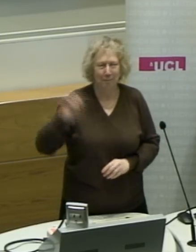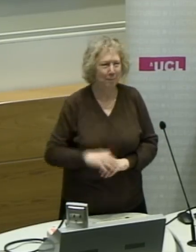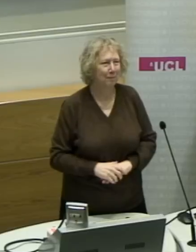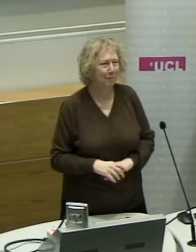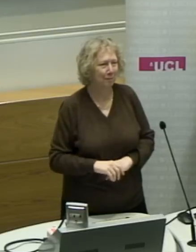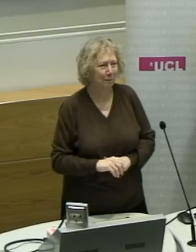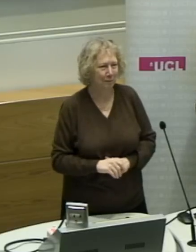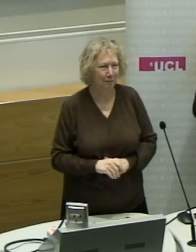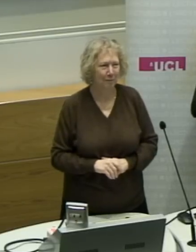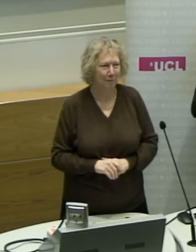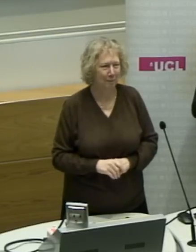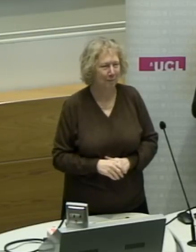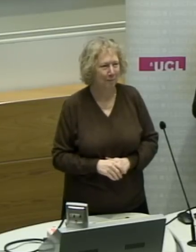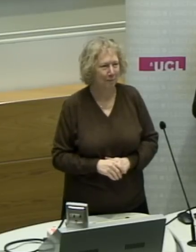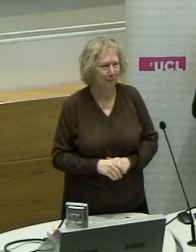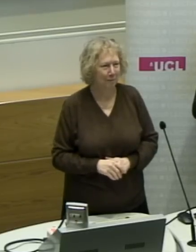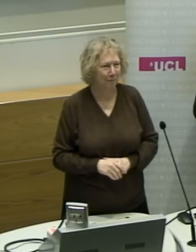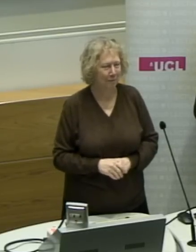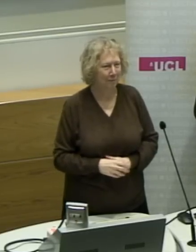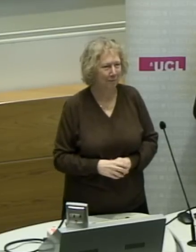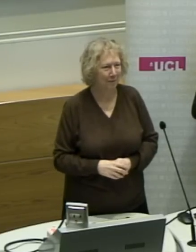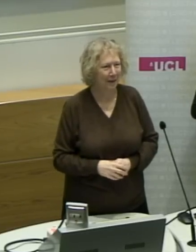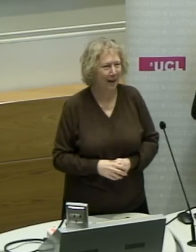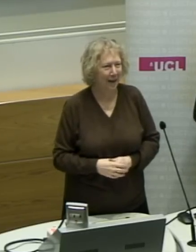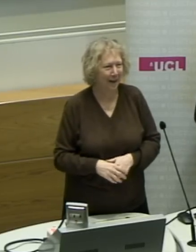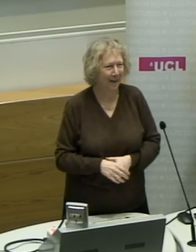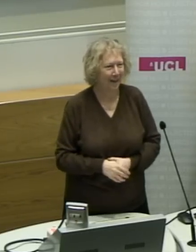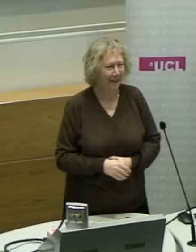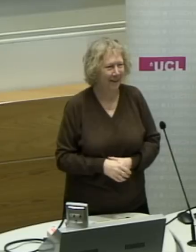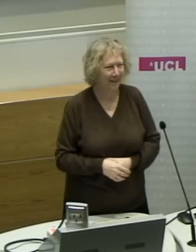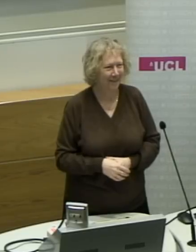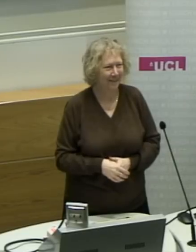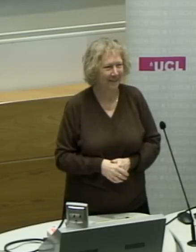With the 'Plebgate' scandal with Andrew Mitchell... Yes?